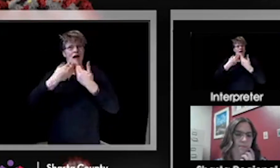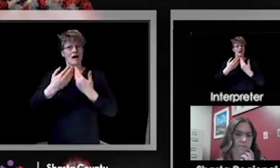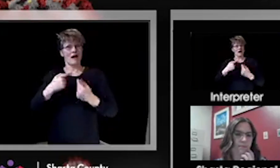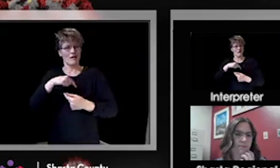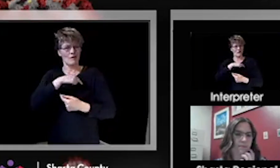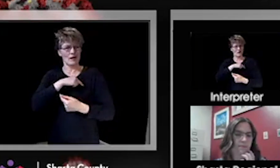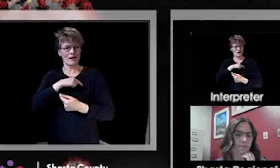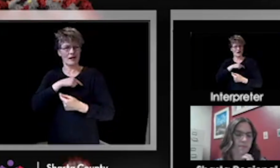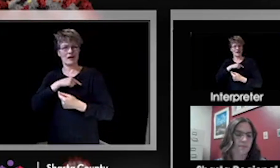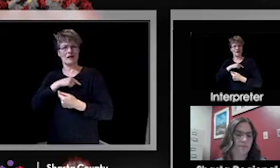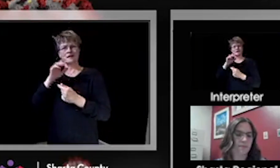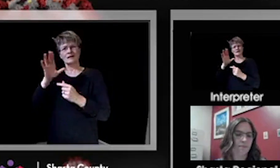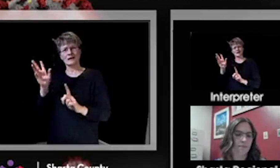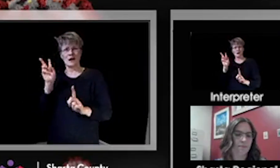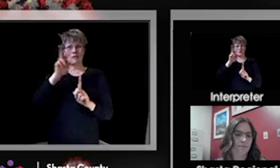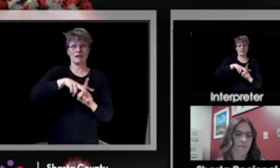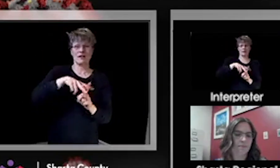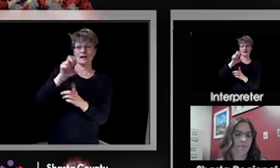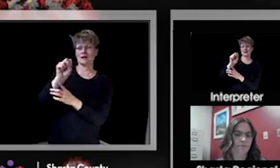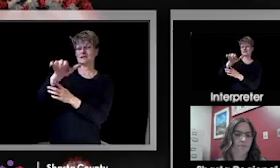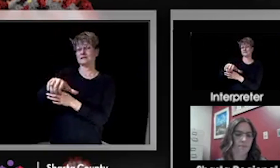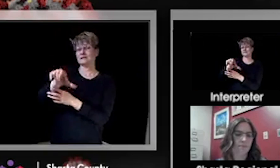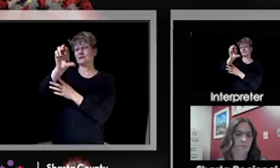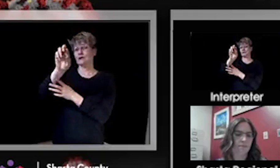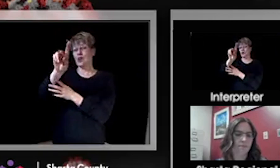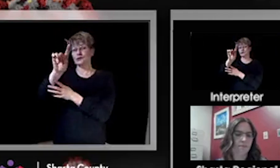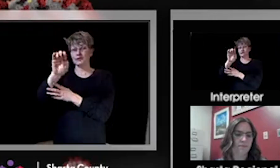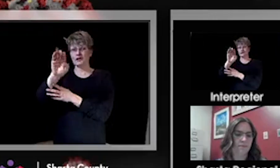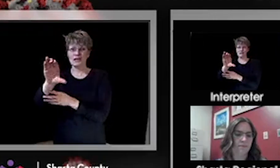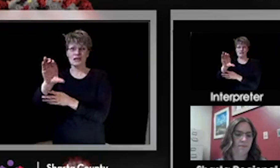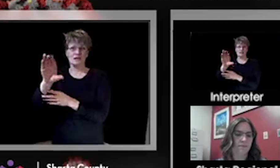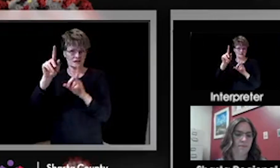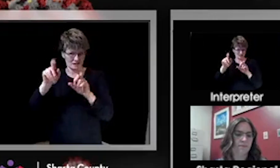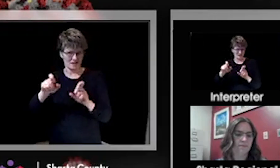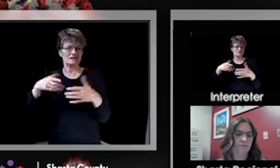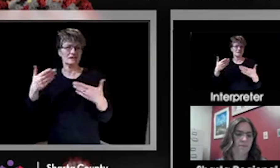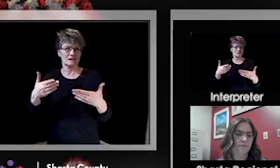testing in our response. We are thinking about it in exactly as you have described. We’re